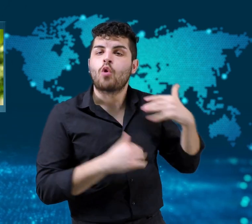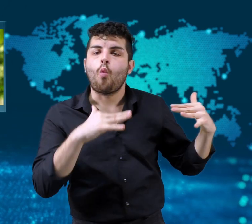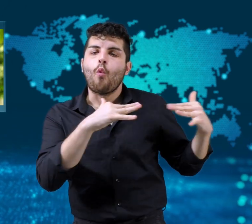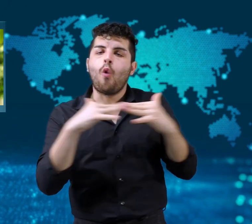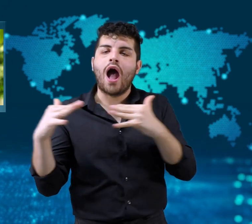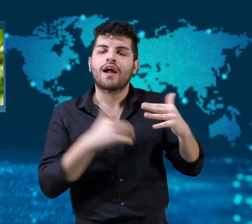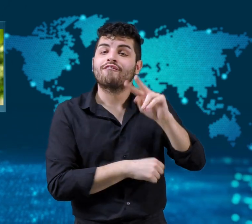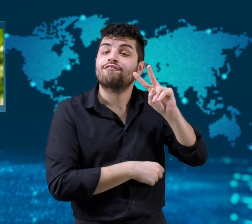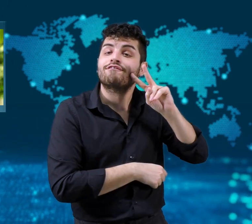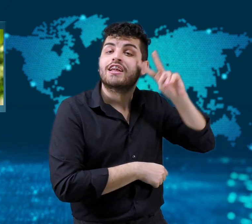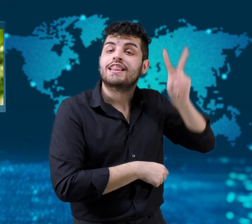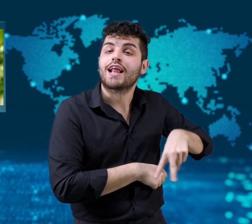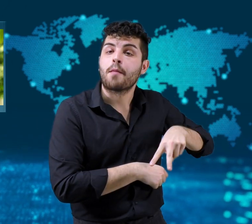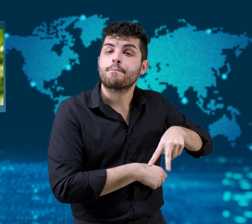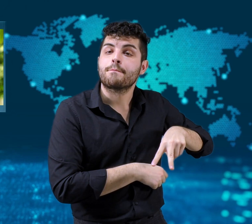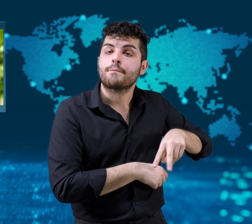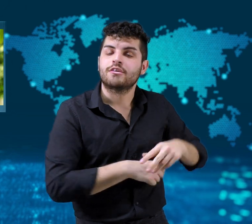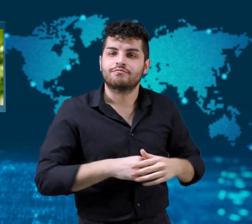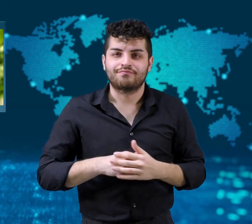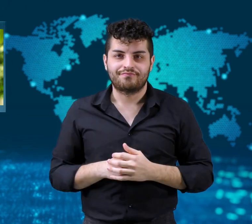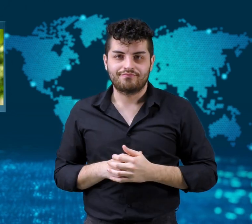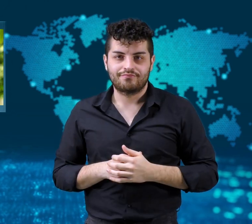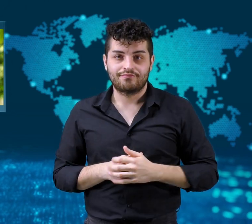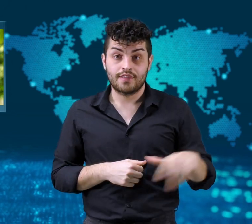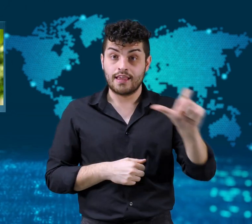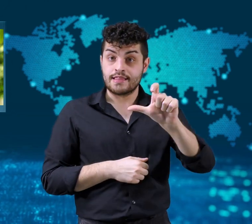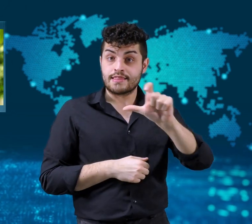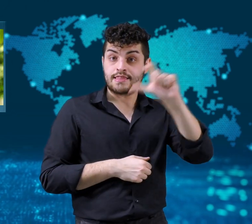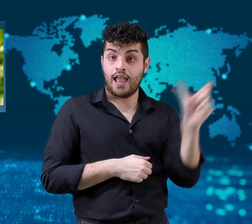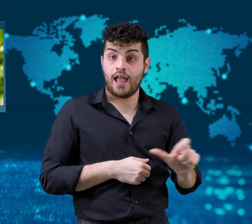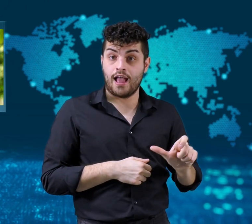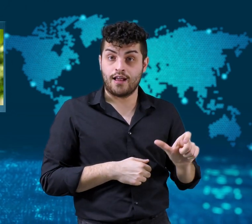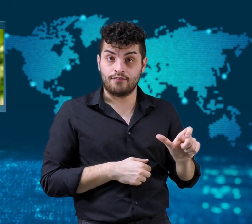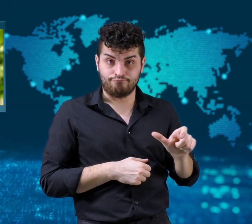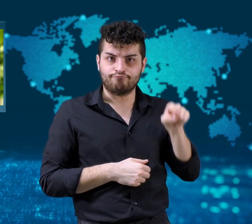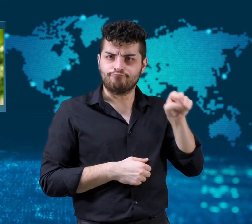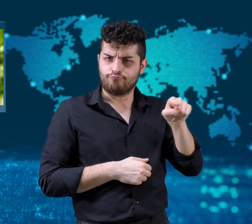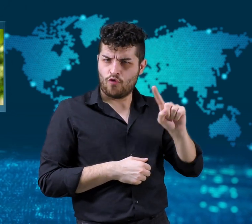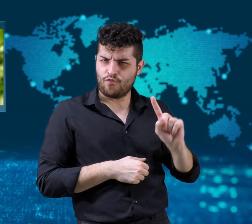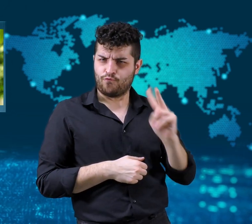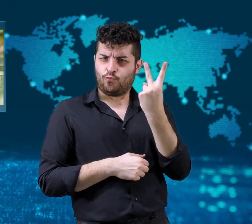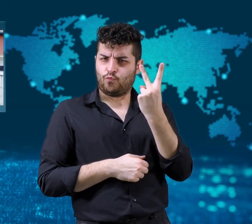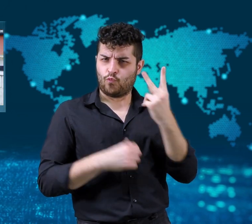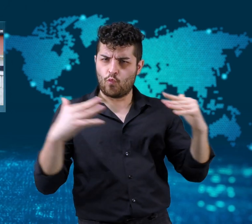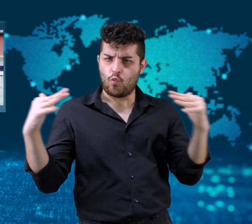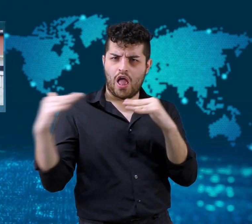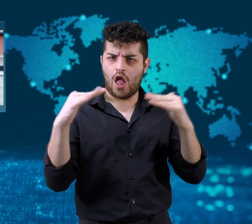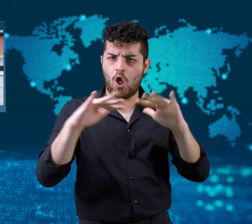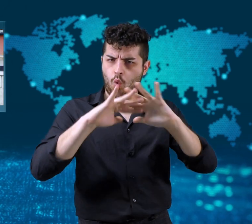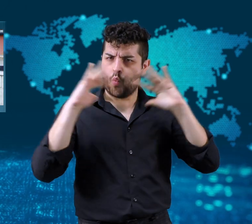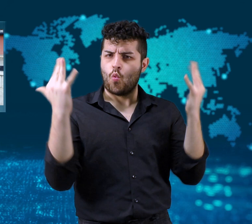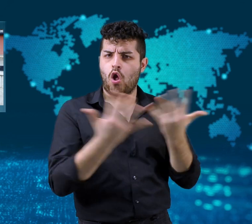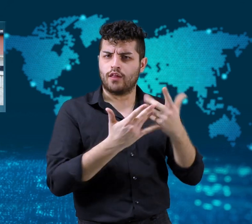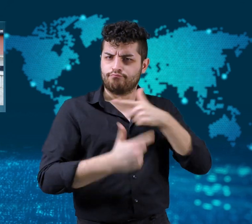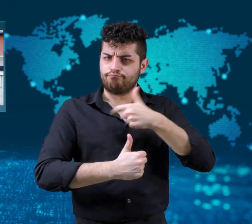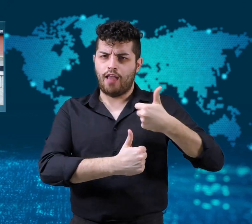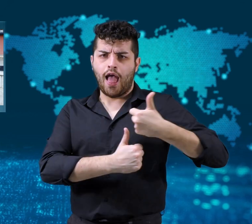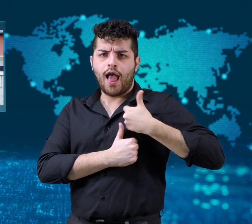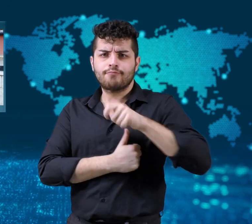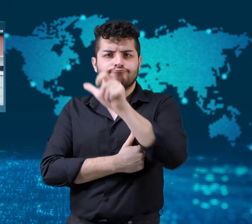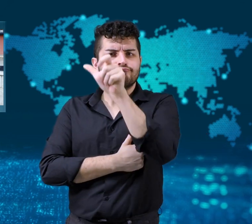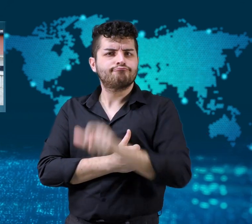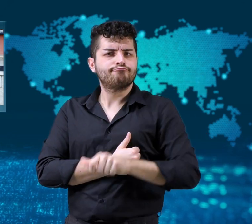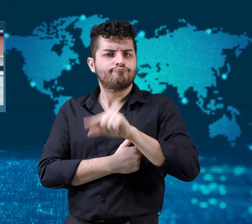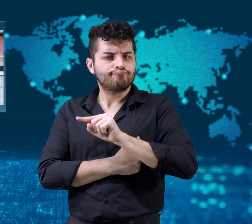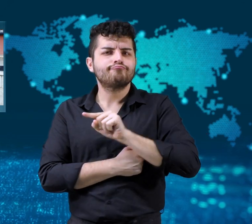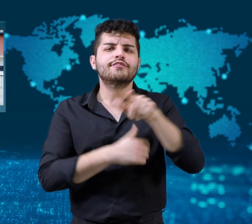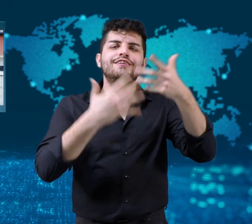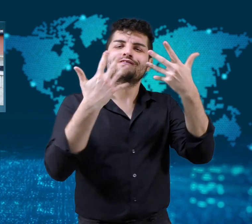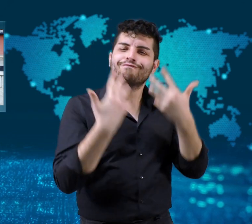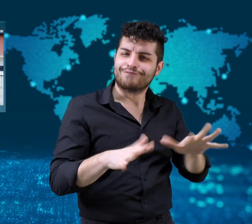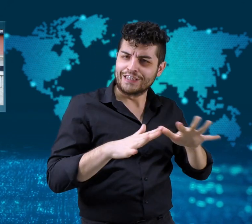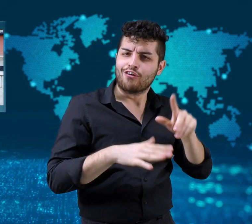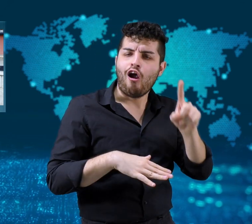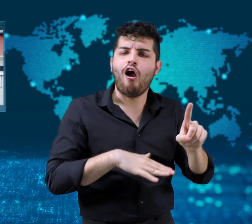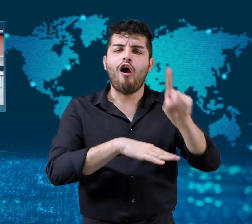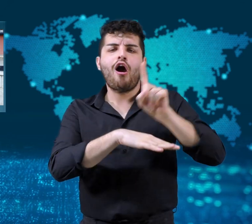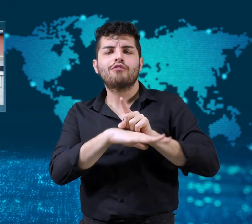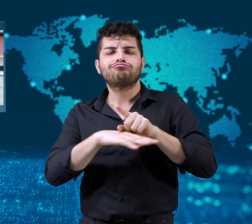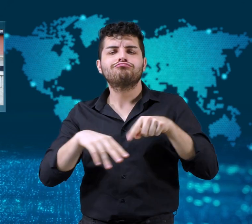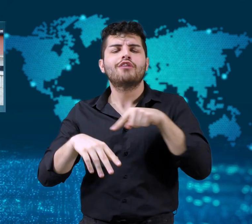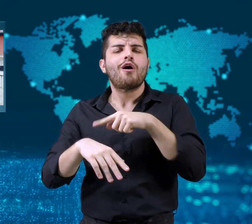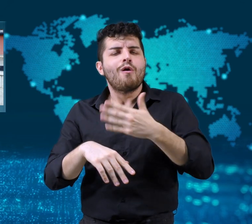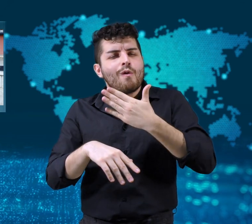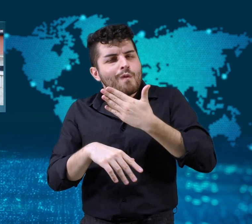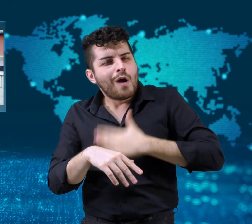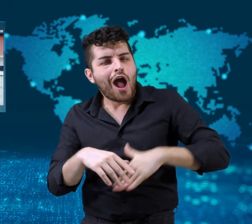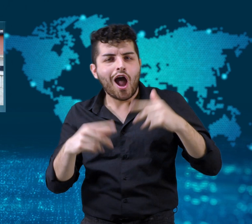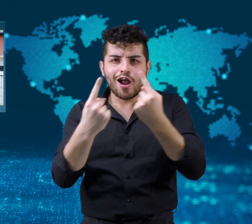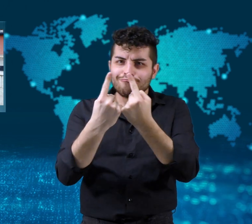In Italy, a World War II veteran became Italy’s oldest college graduate.